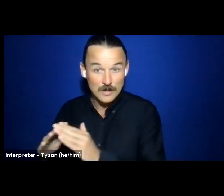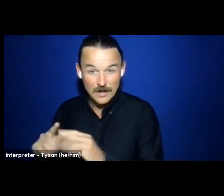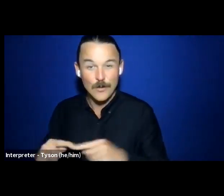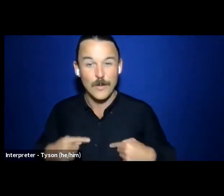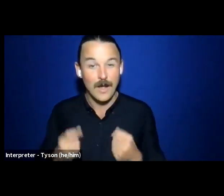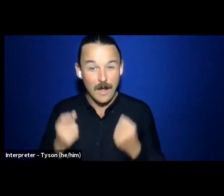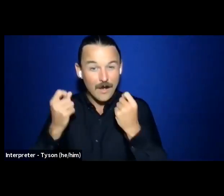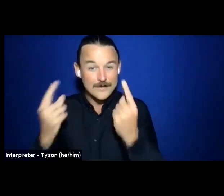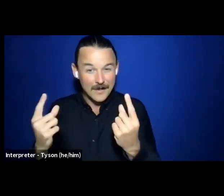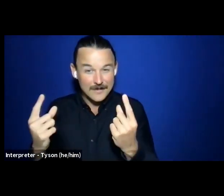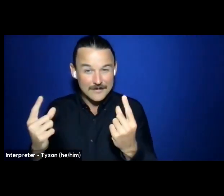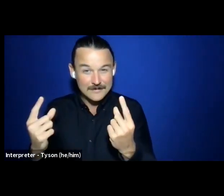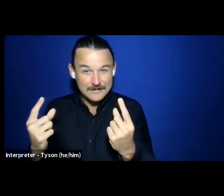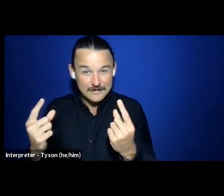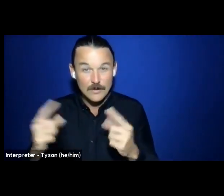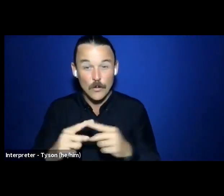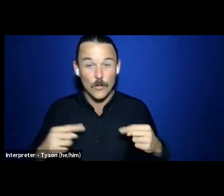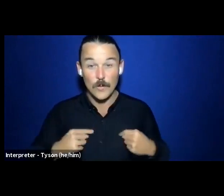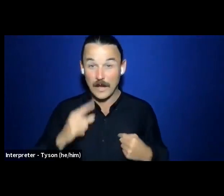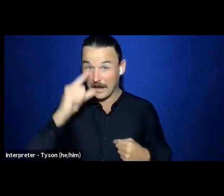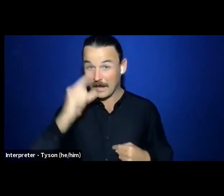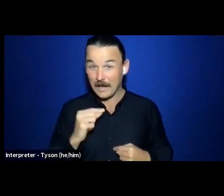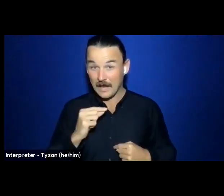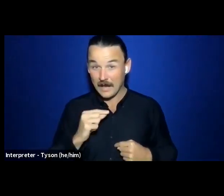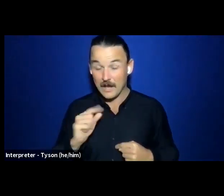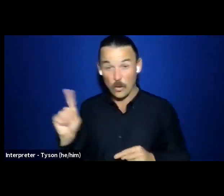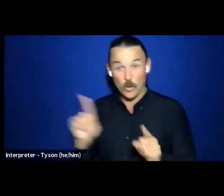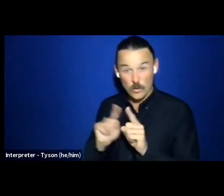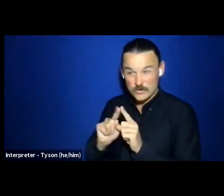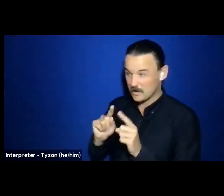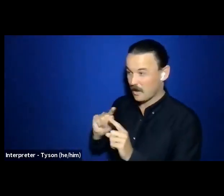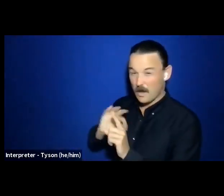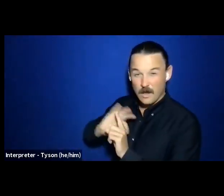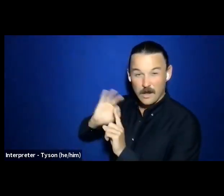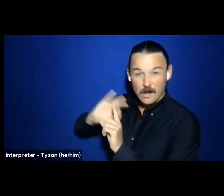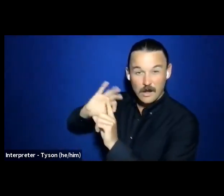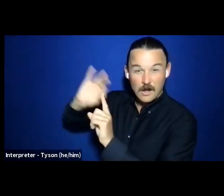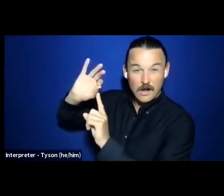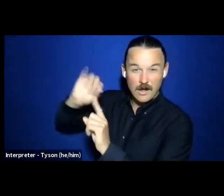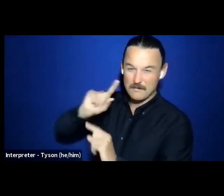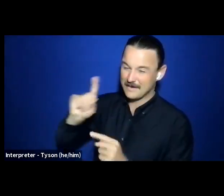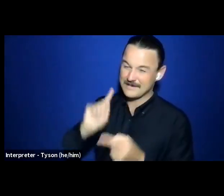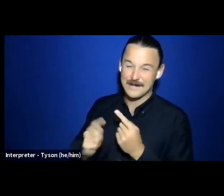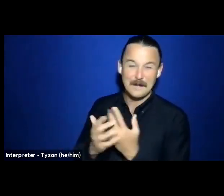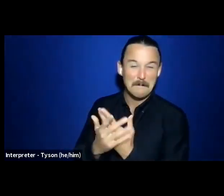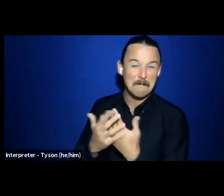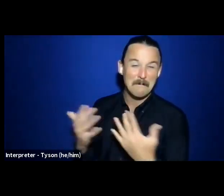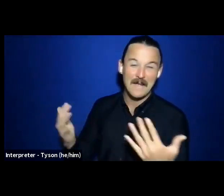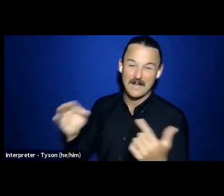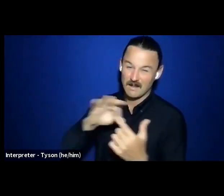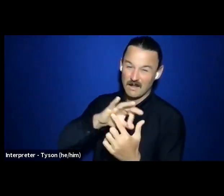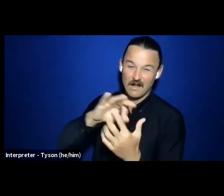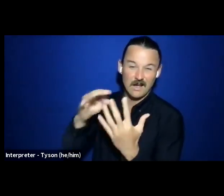queer community understand intimately that. we can we can sandwich sandwich we can sign which simultaneously come a long way and come a long way and still have so many things stay